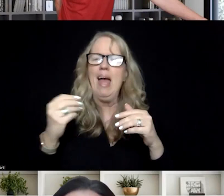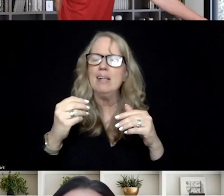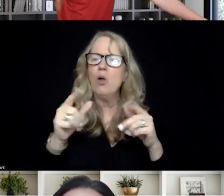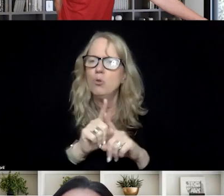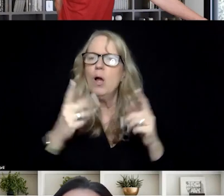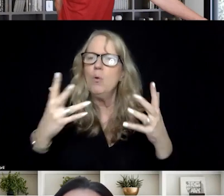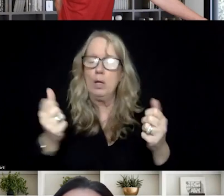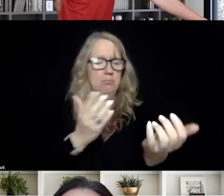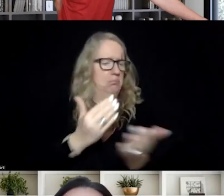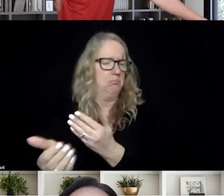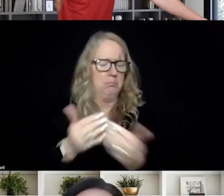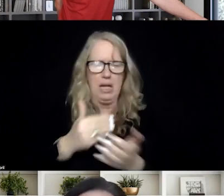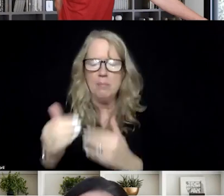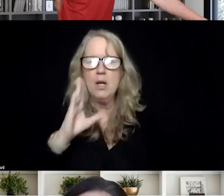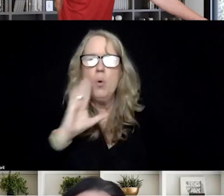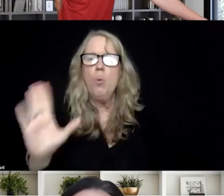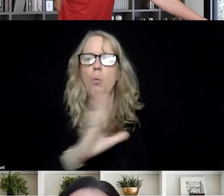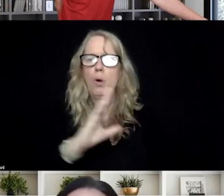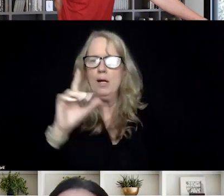REGARDLESS OF THE DEBATES AND WHERE THEY SHOULD BE HOUSES OR WHEN